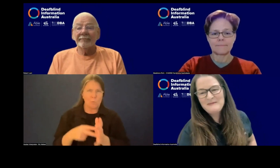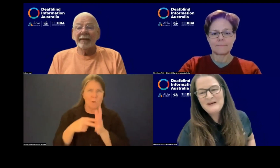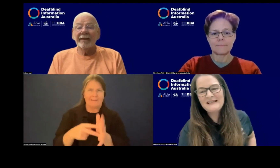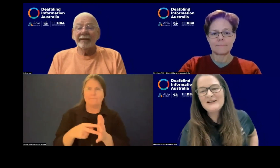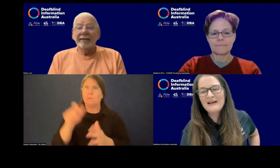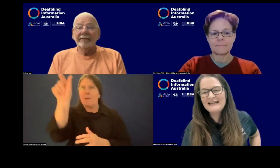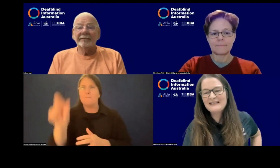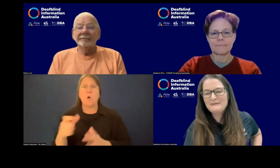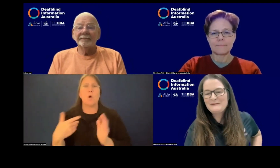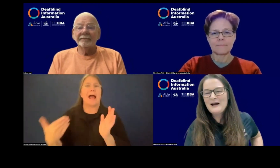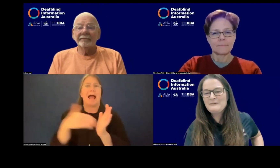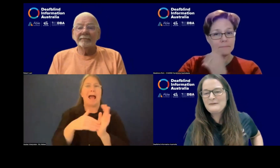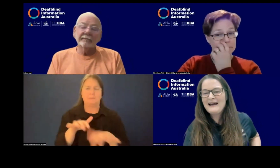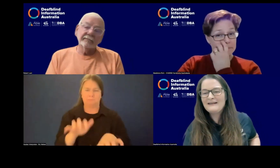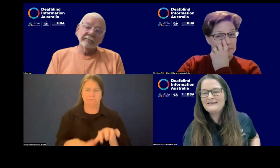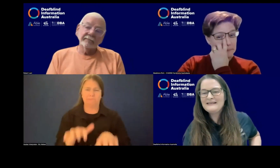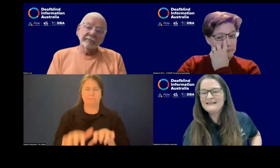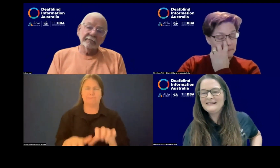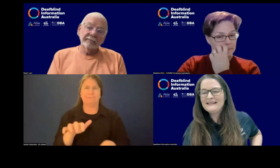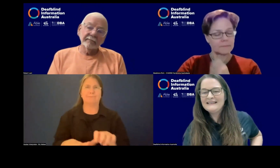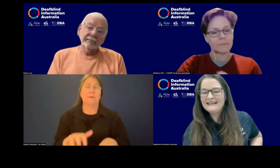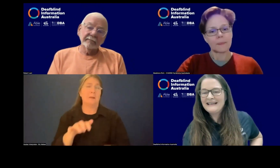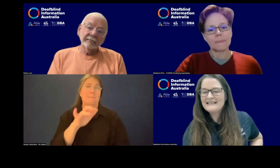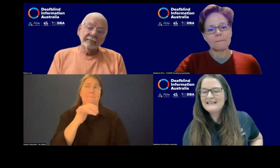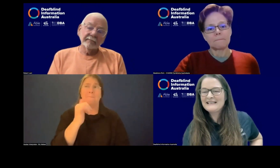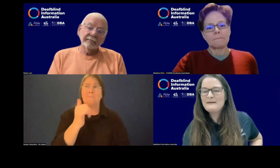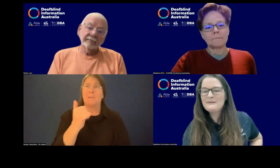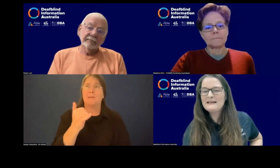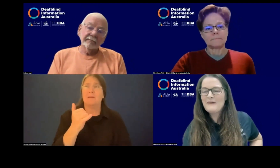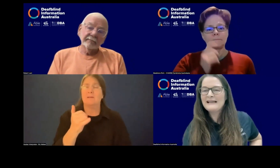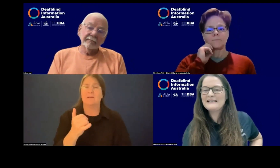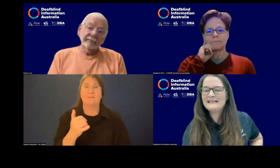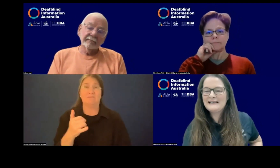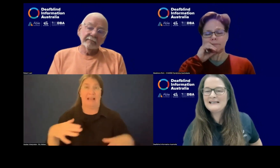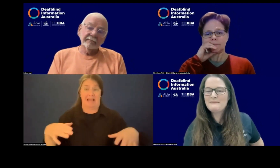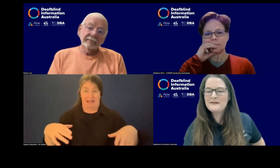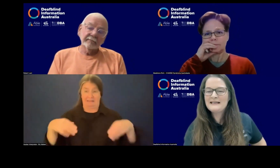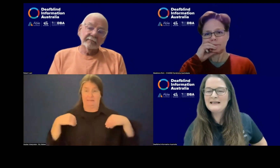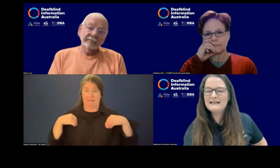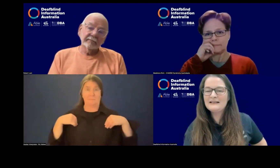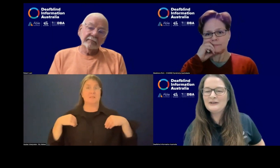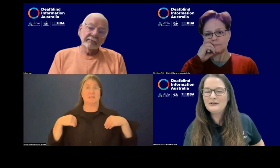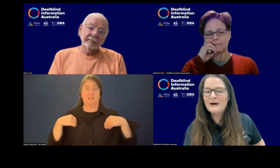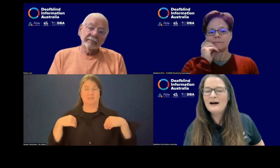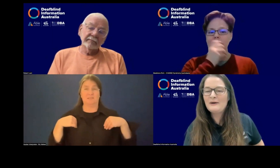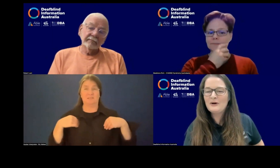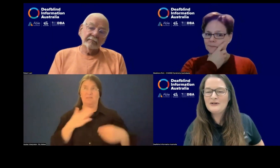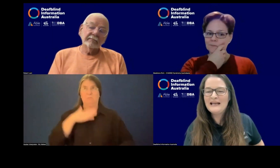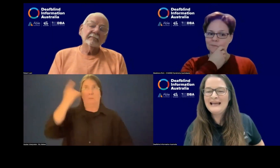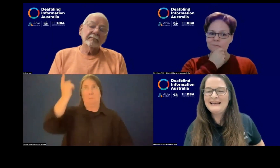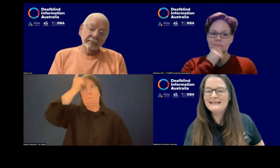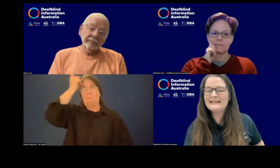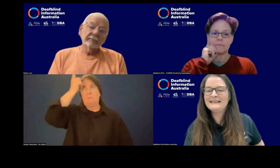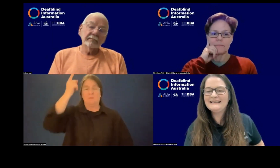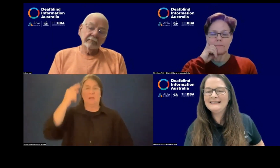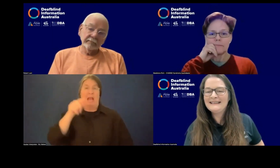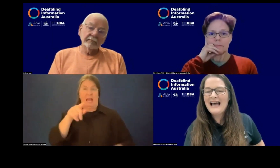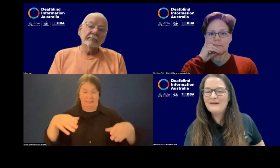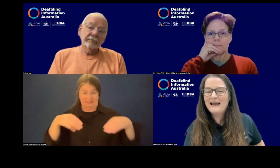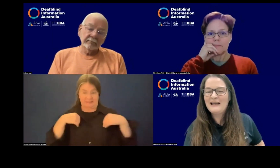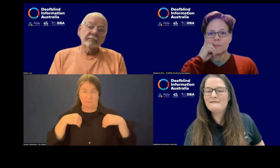So I guess around I guess accepting, my guess is accepting who you are, what you need, advocating